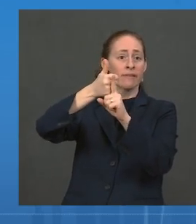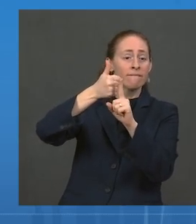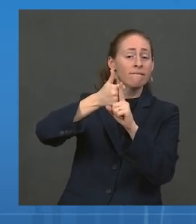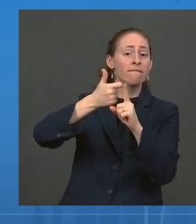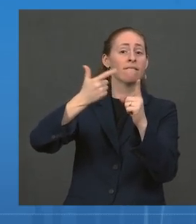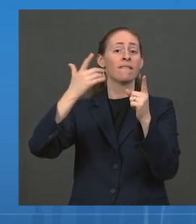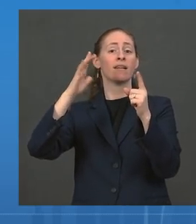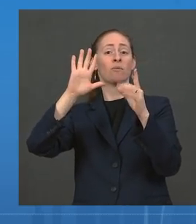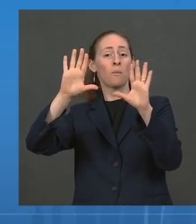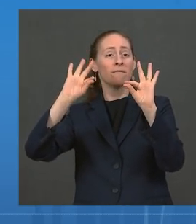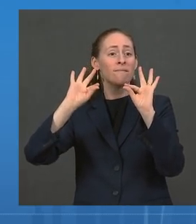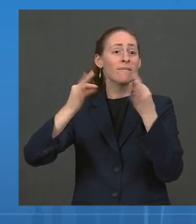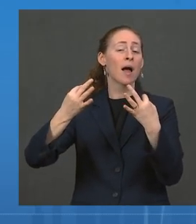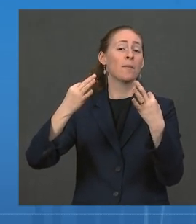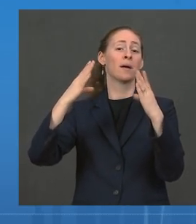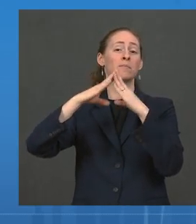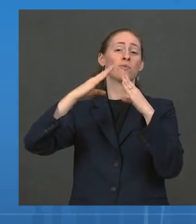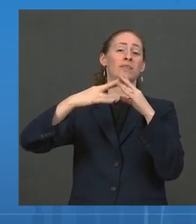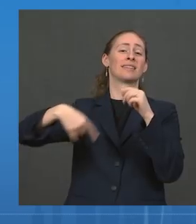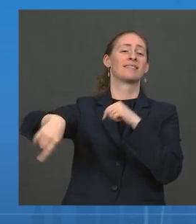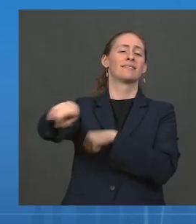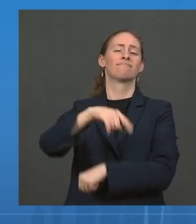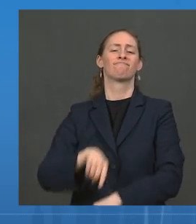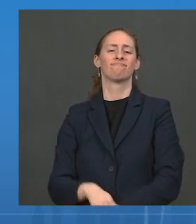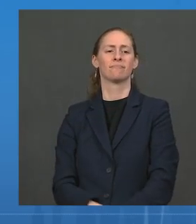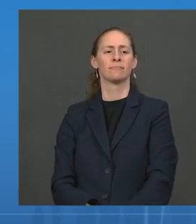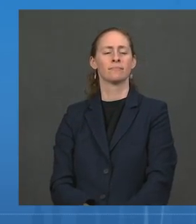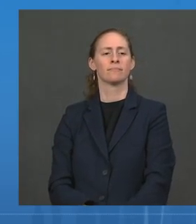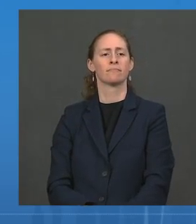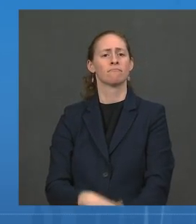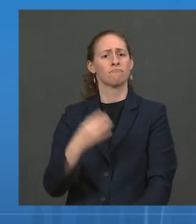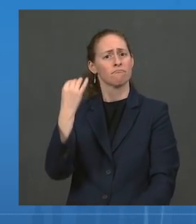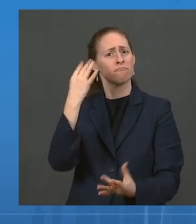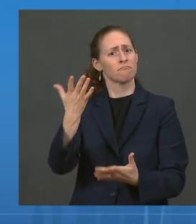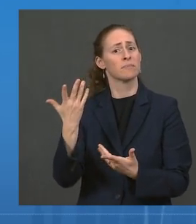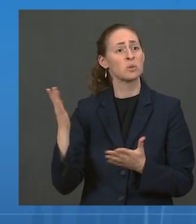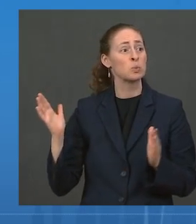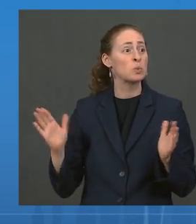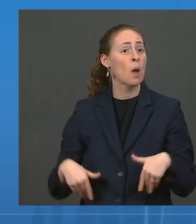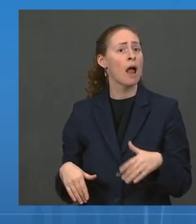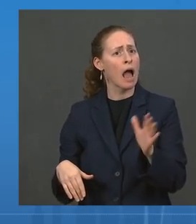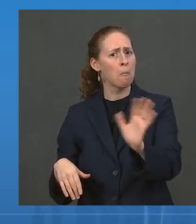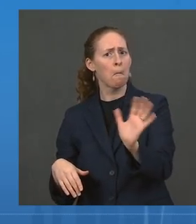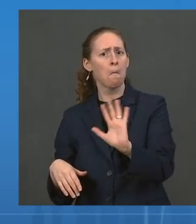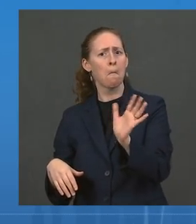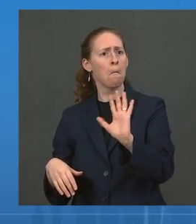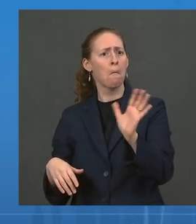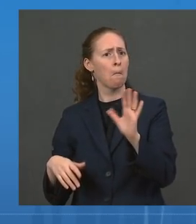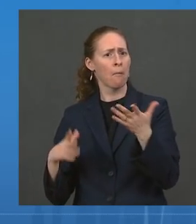And importantly, it is not too late, as Dr. Walensky has said. Get vaccinated now.